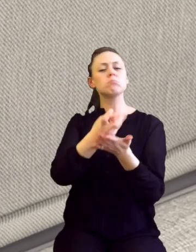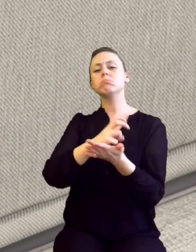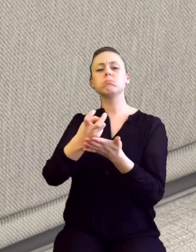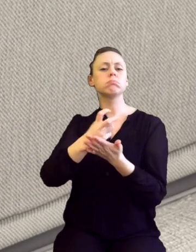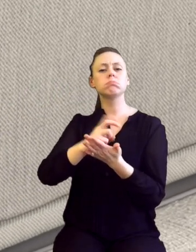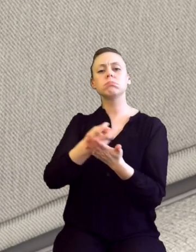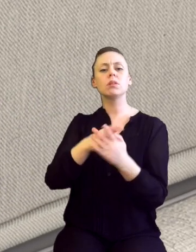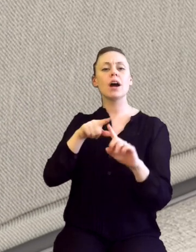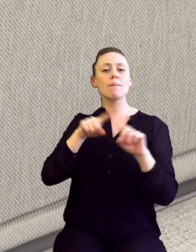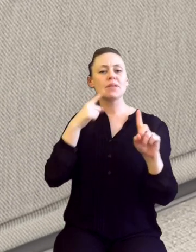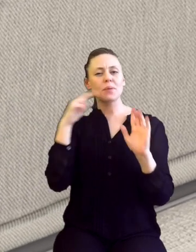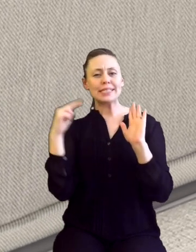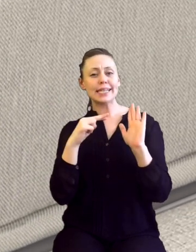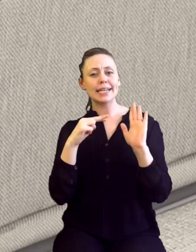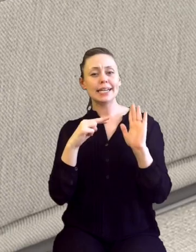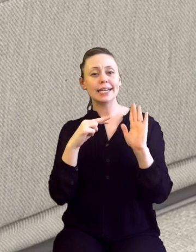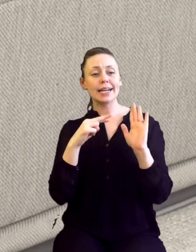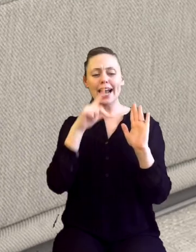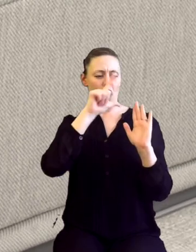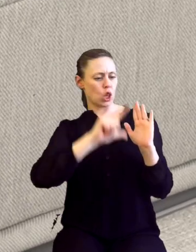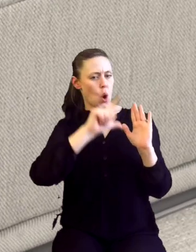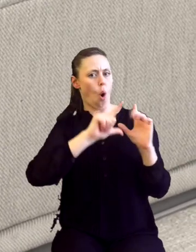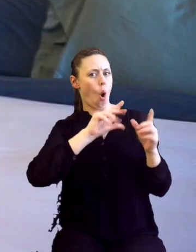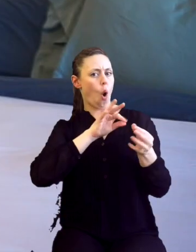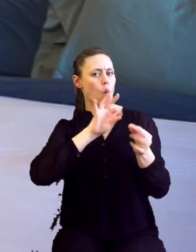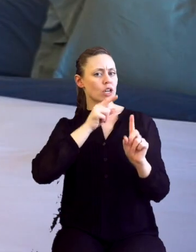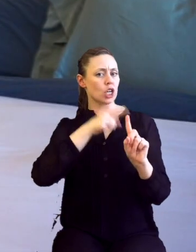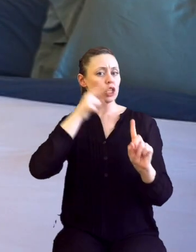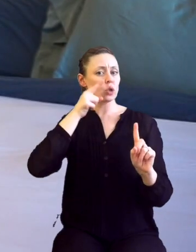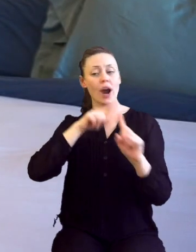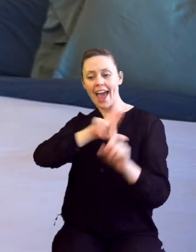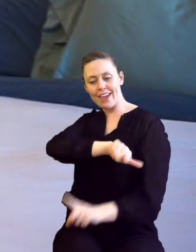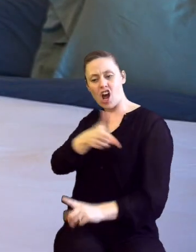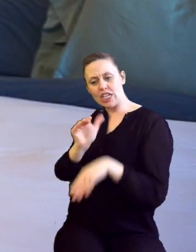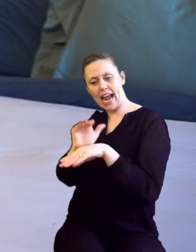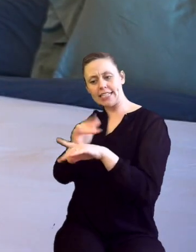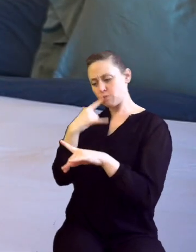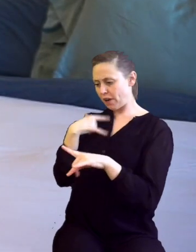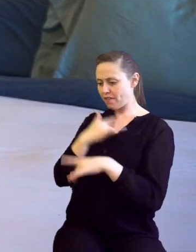much and we received pretty low score and other nights where we felt that we